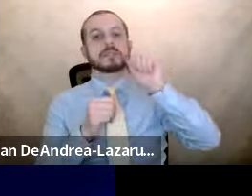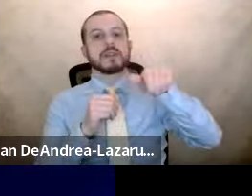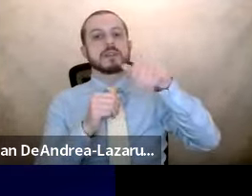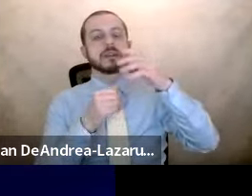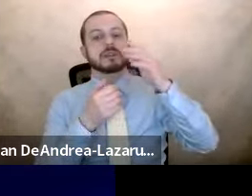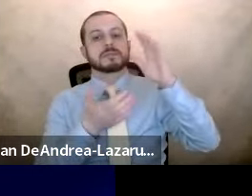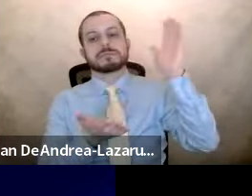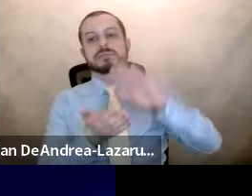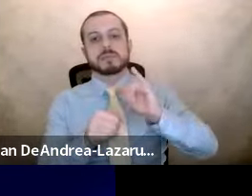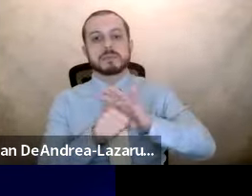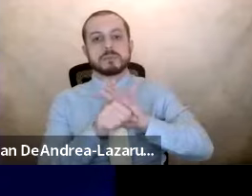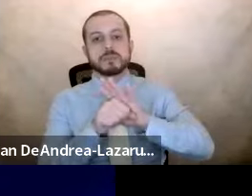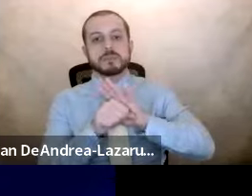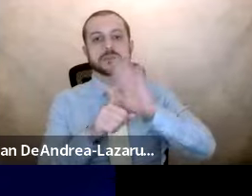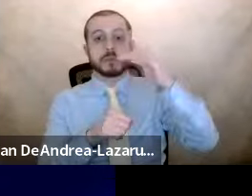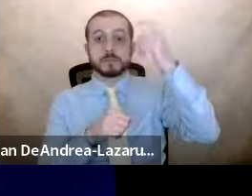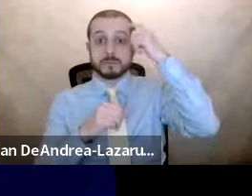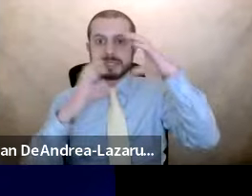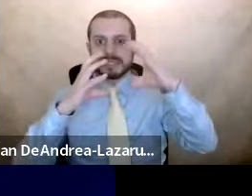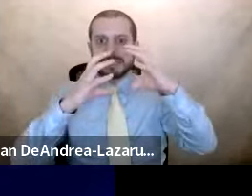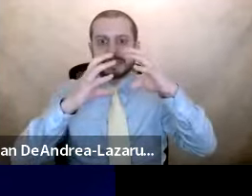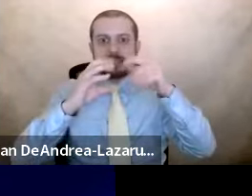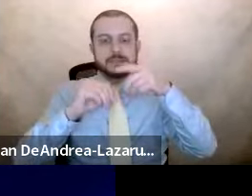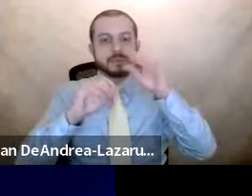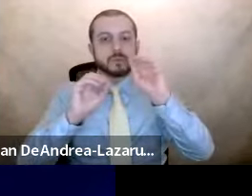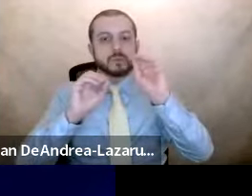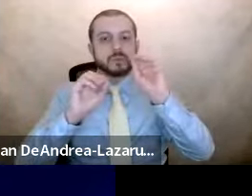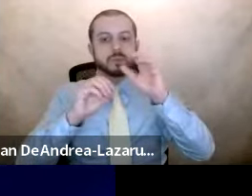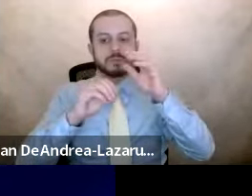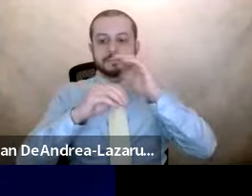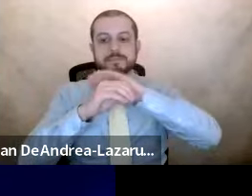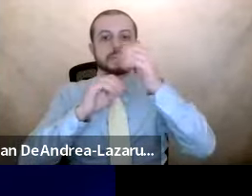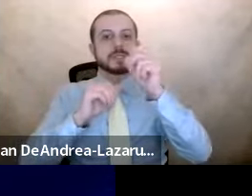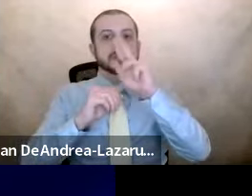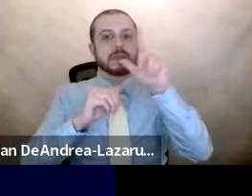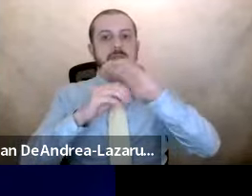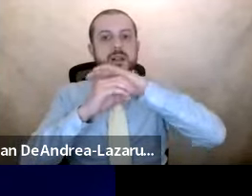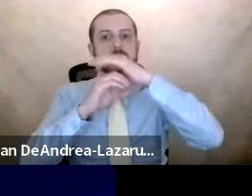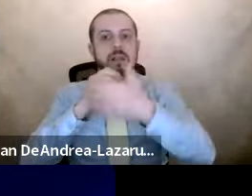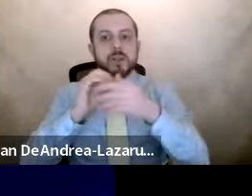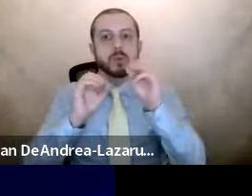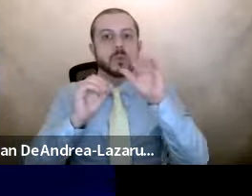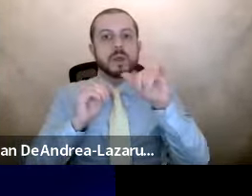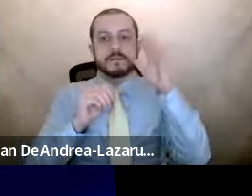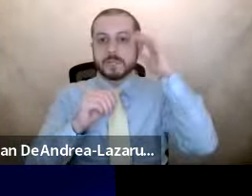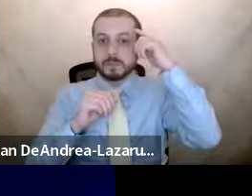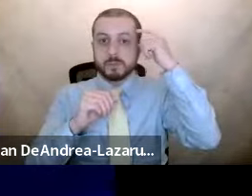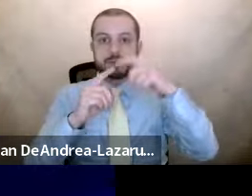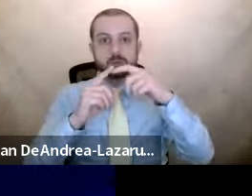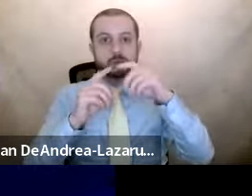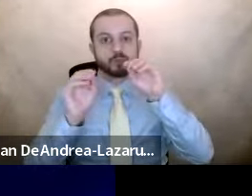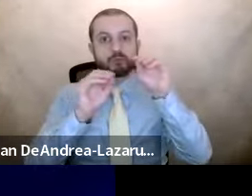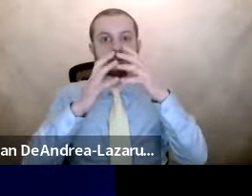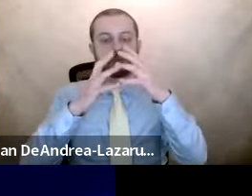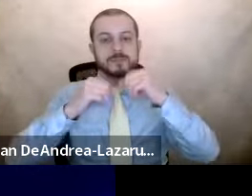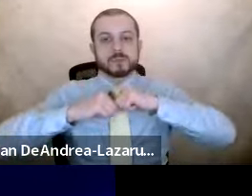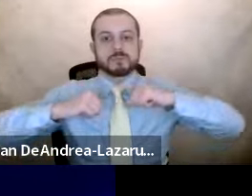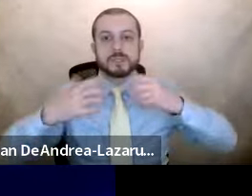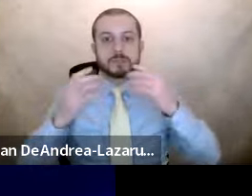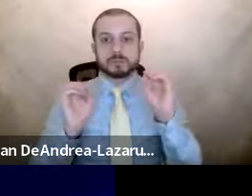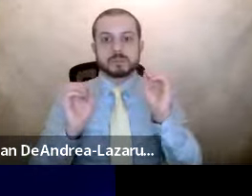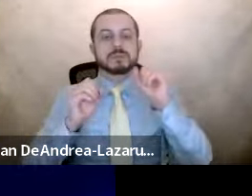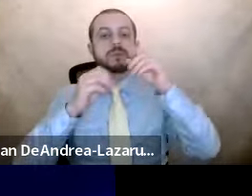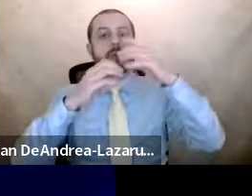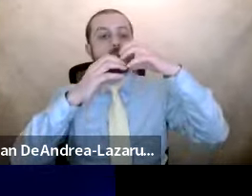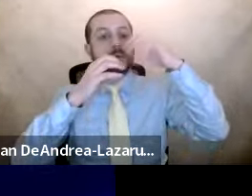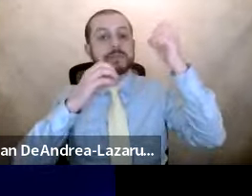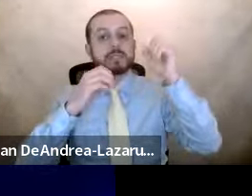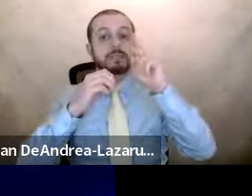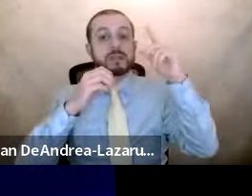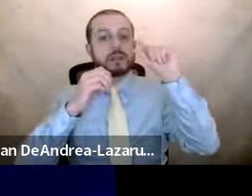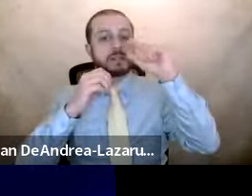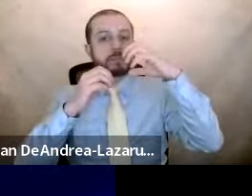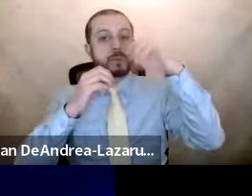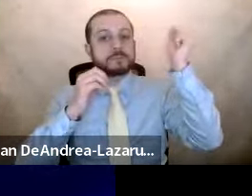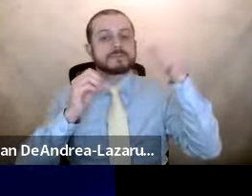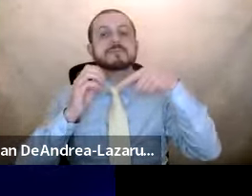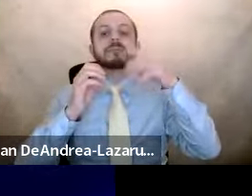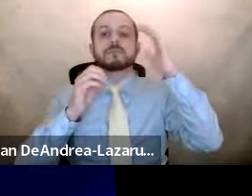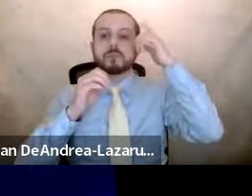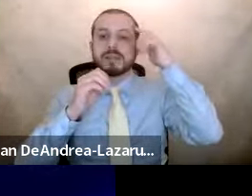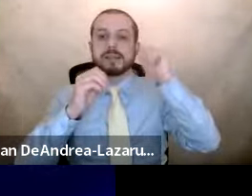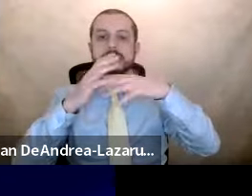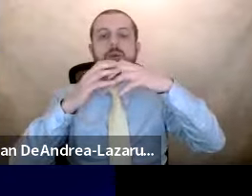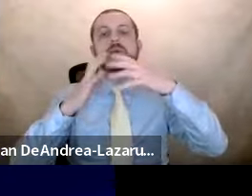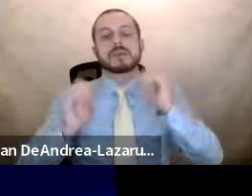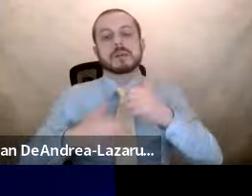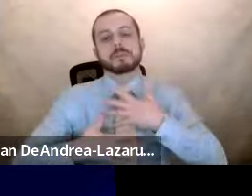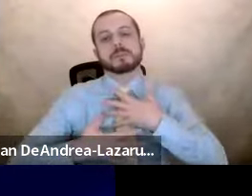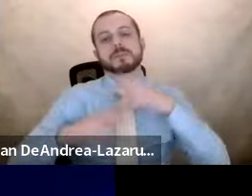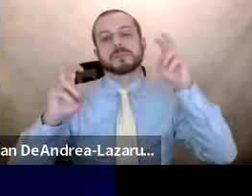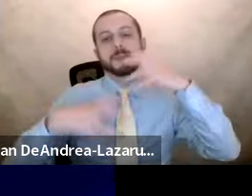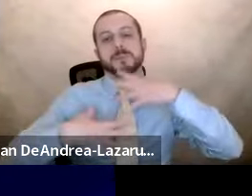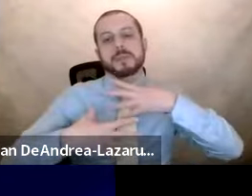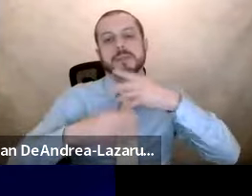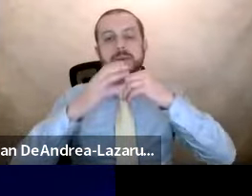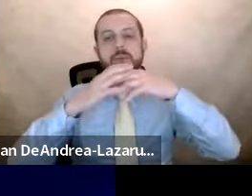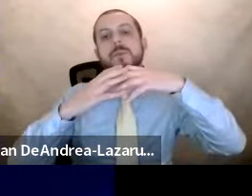So what neurosurgeons will do is measure the amount of blood. If it's a small amount of blood, they'll leave it, and allow the brain to clean it up, REABSORB it, redistribute it, and heal it on its own.